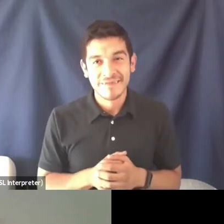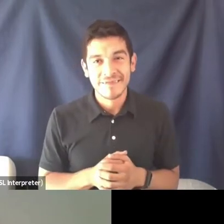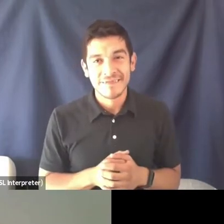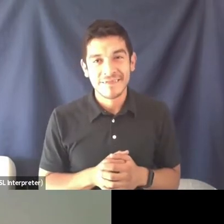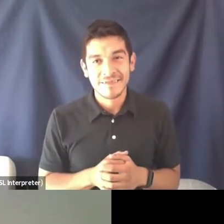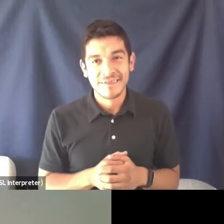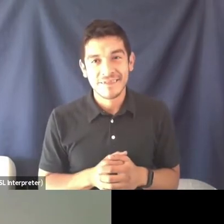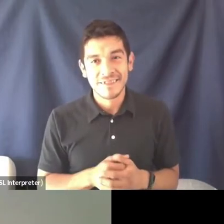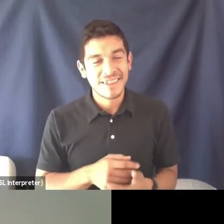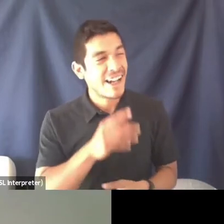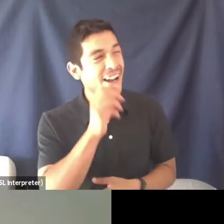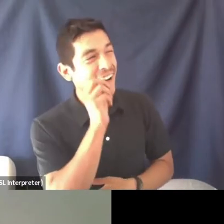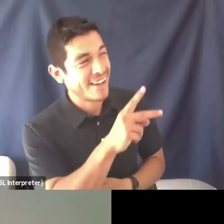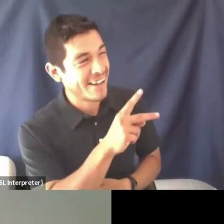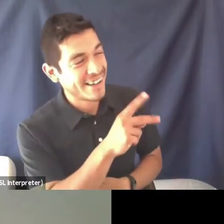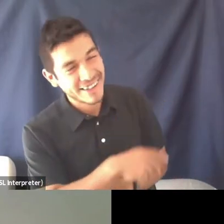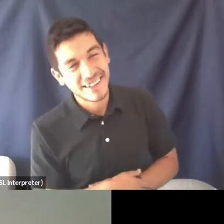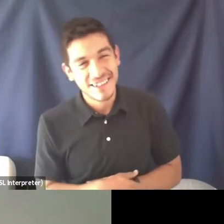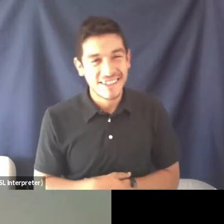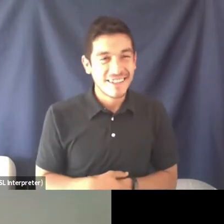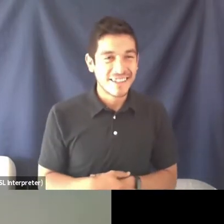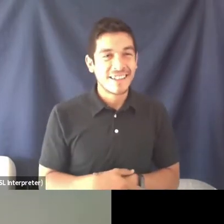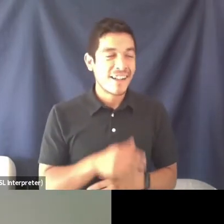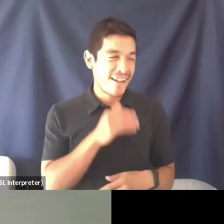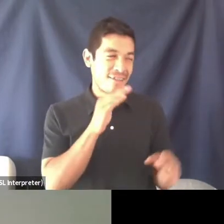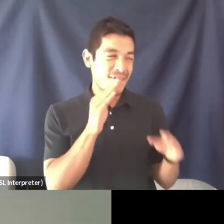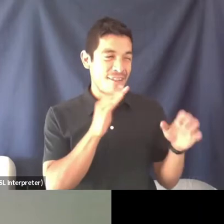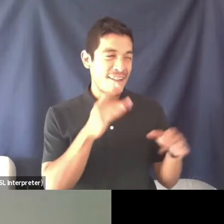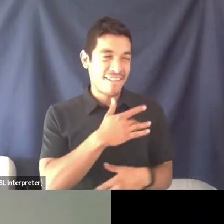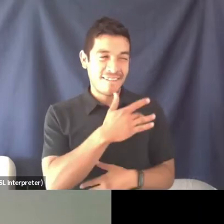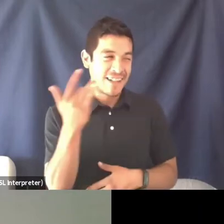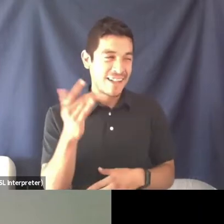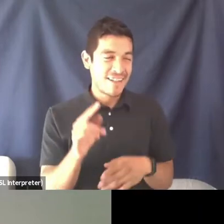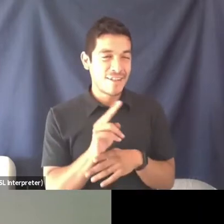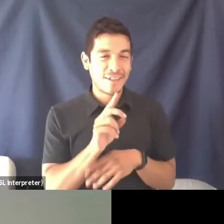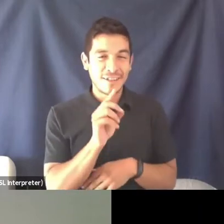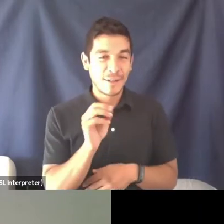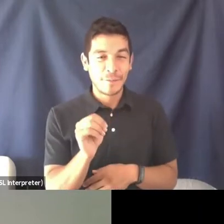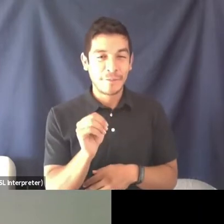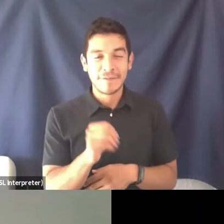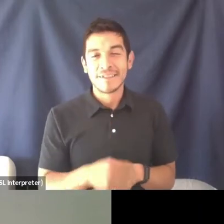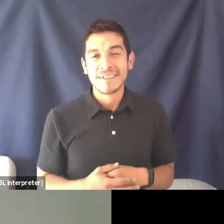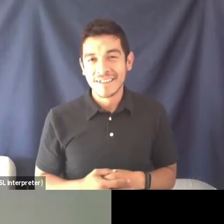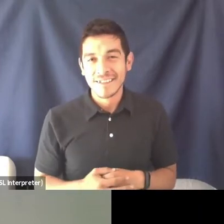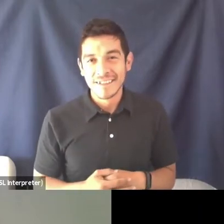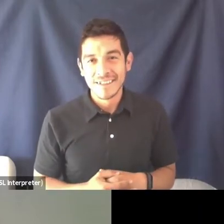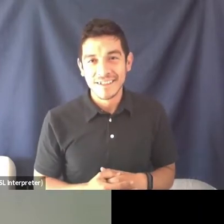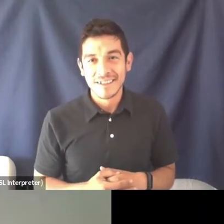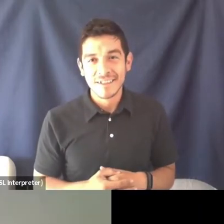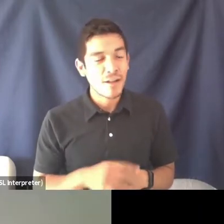Okay. No worries, It's like we all forget how to use zoom in a moment. Somehow it's been eight months in this field, right?